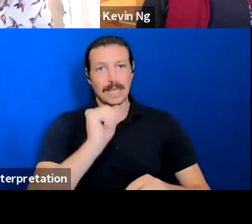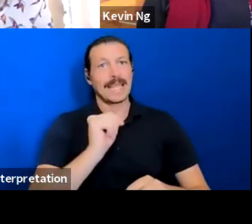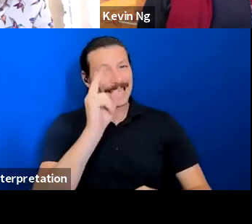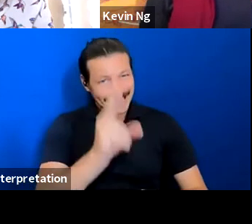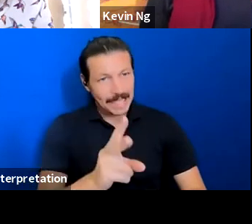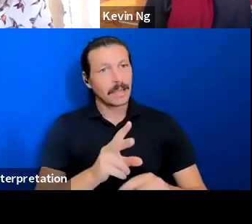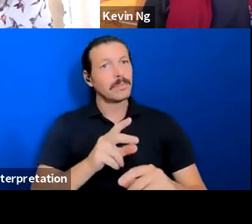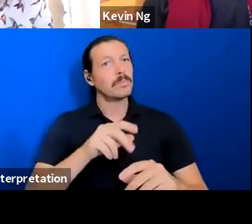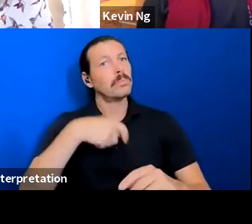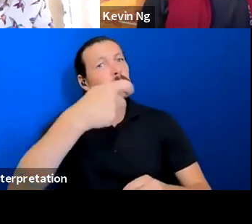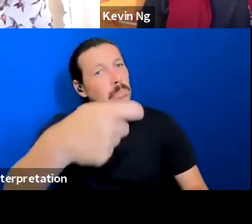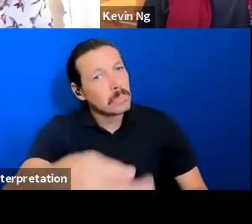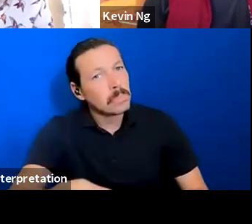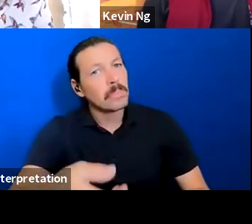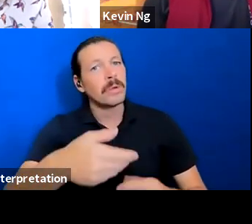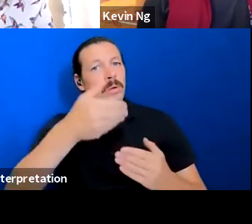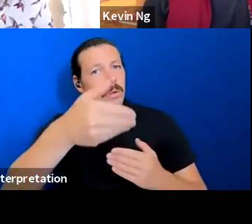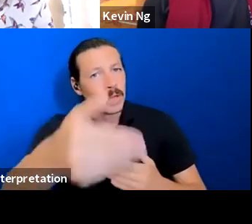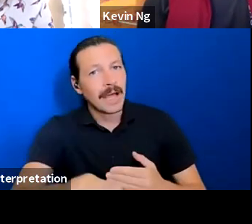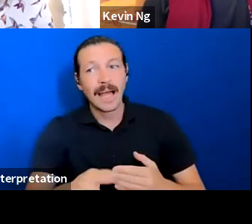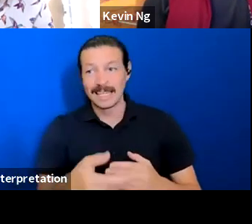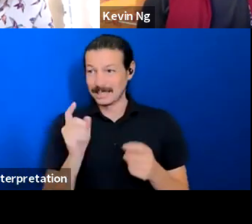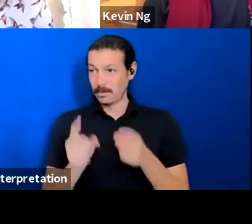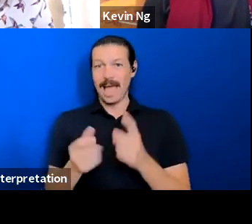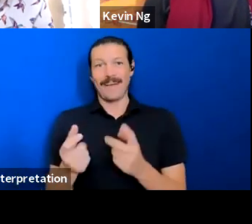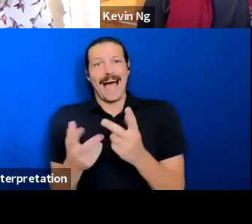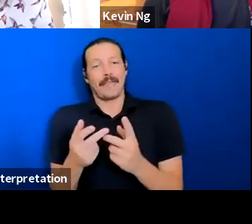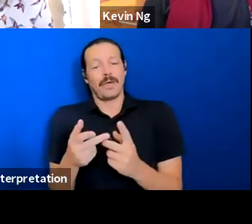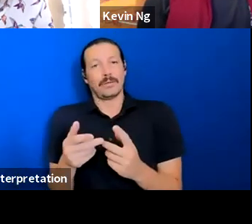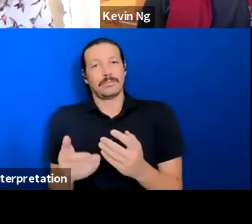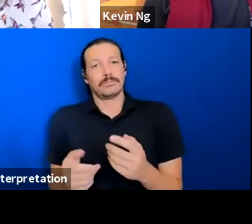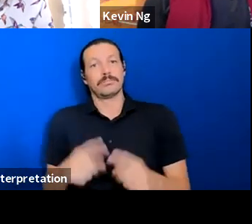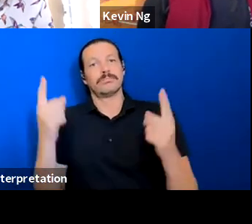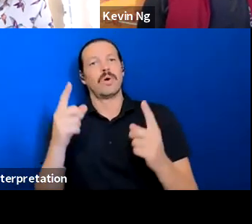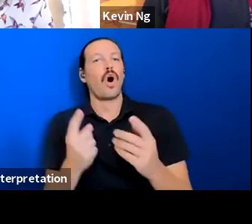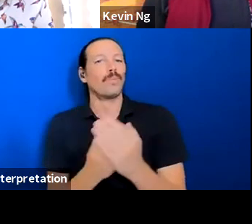arise. There is actually a box that you can tick on the application form that says contact me if